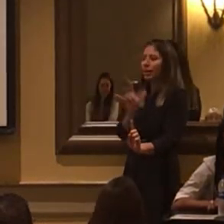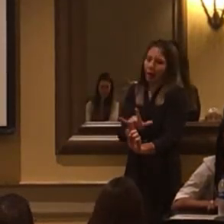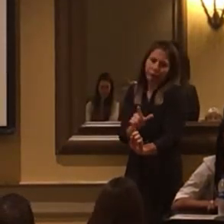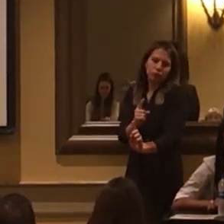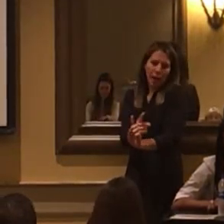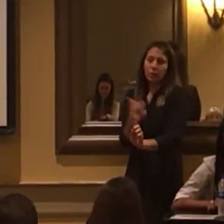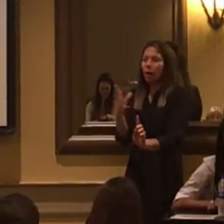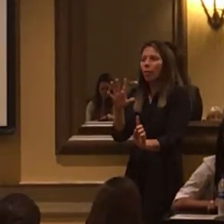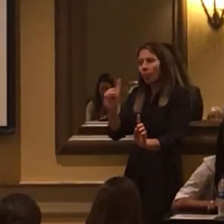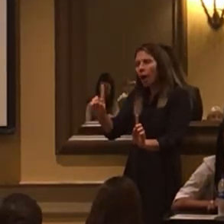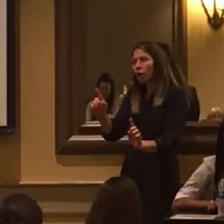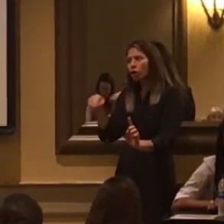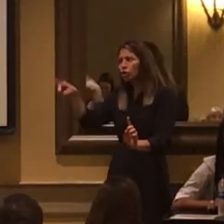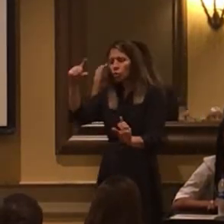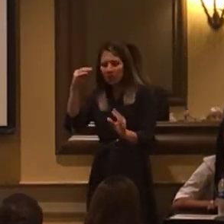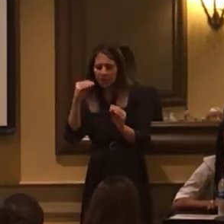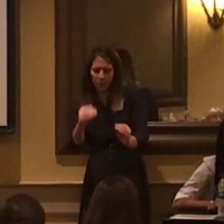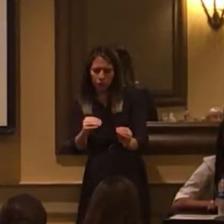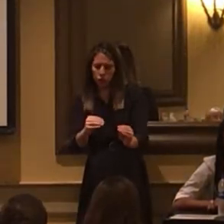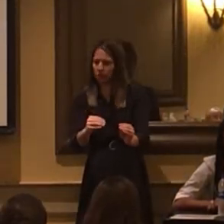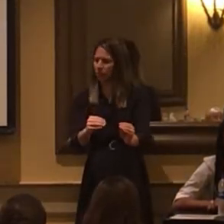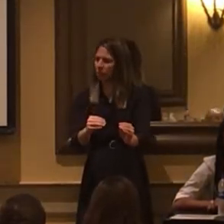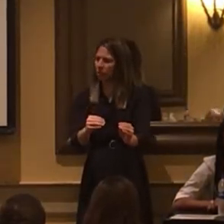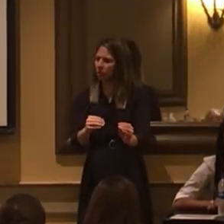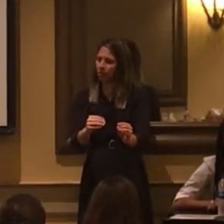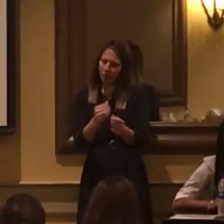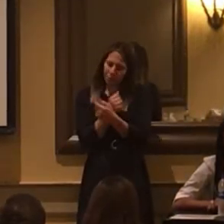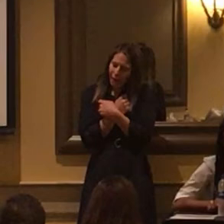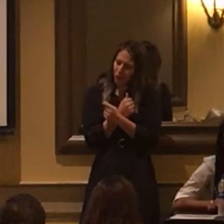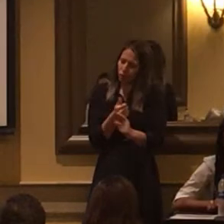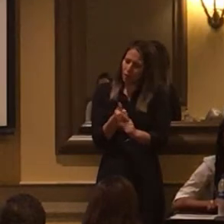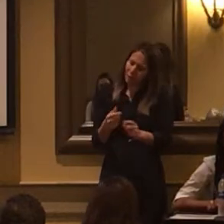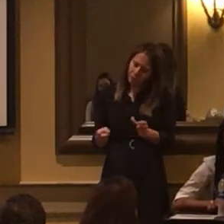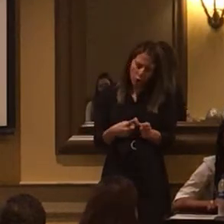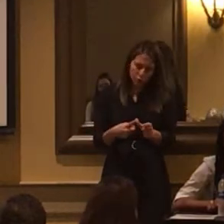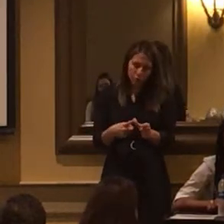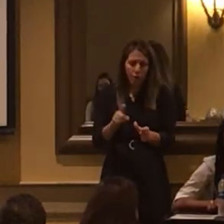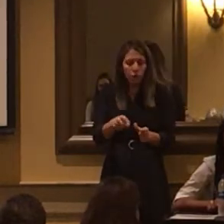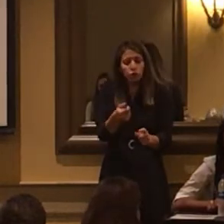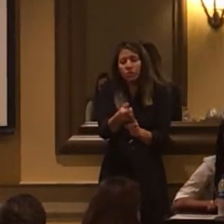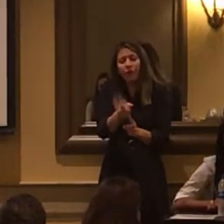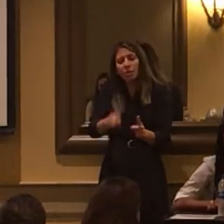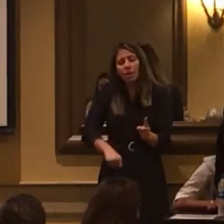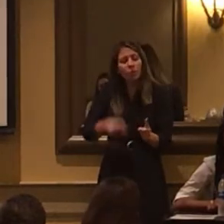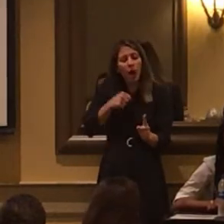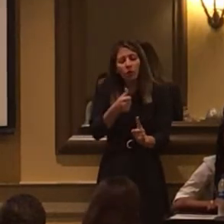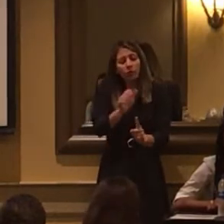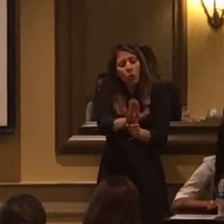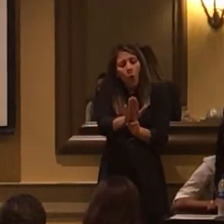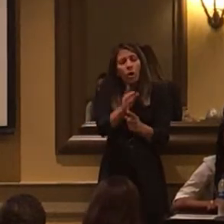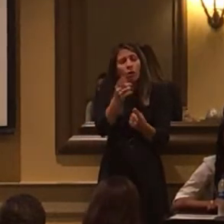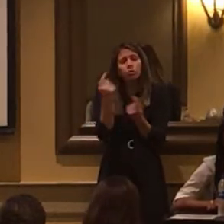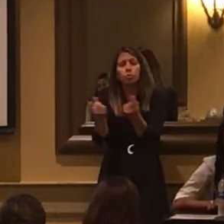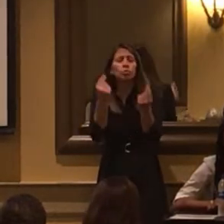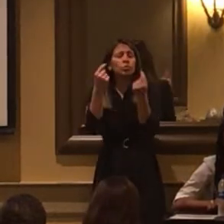but if you teach them that... to always love themselves and be proud of themselves